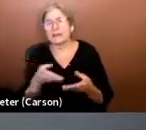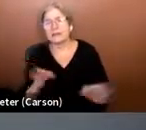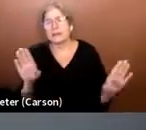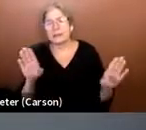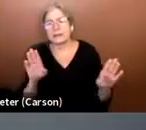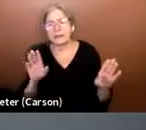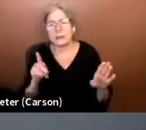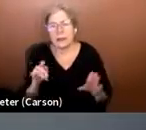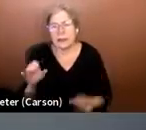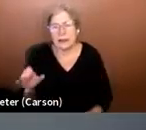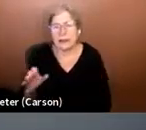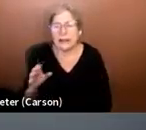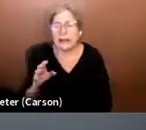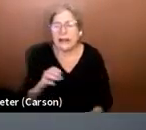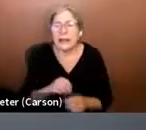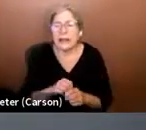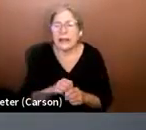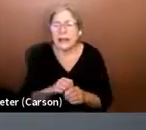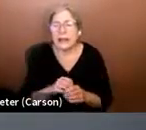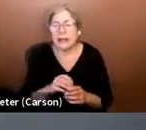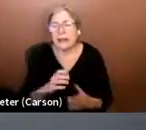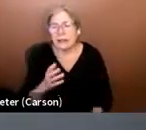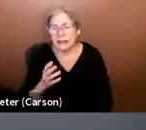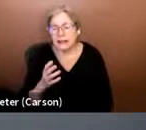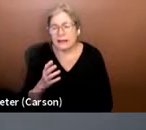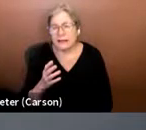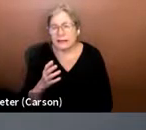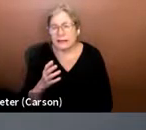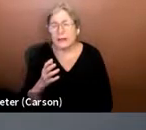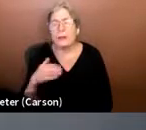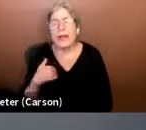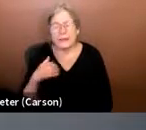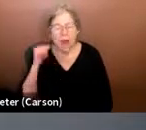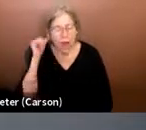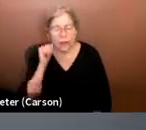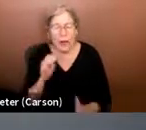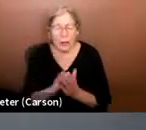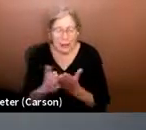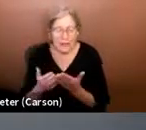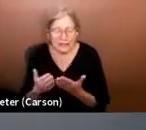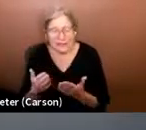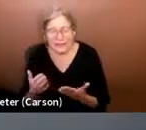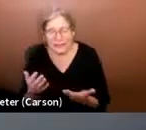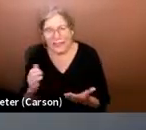in books, of course , there's audio books. That's kind of a space that